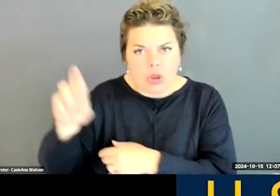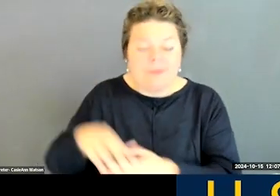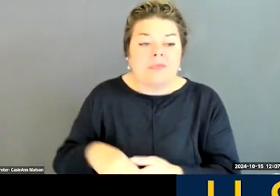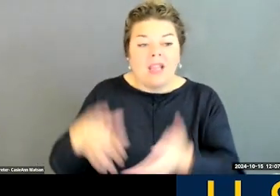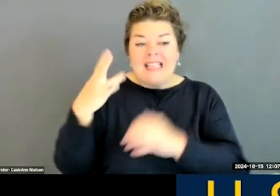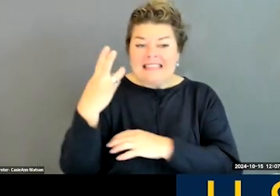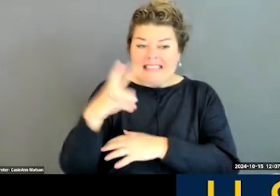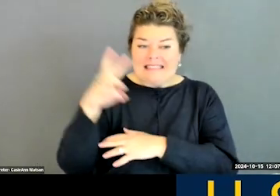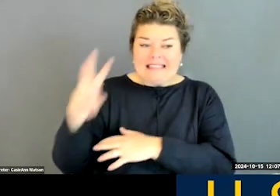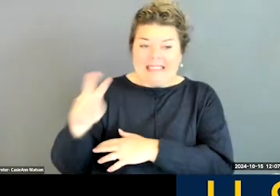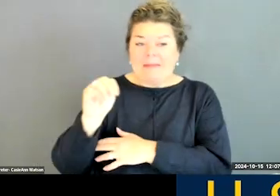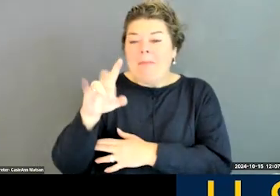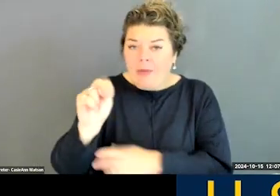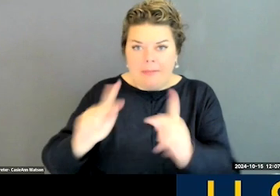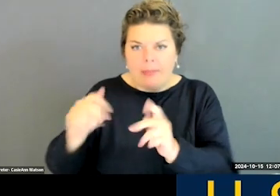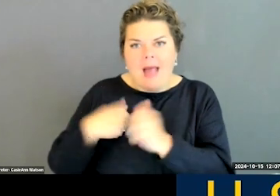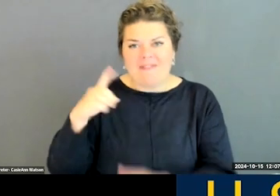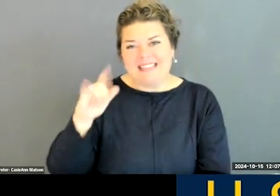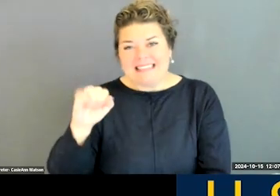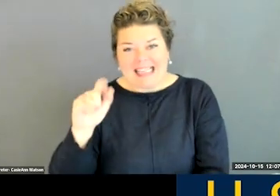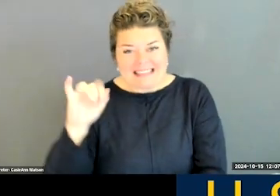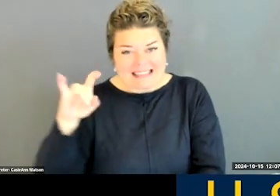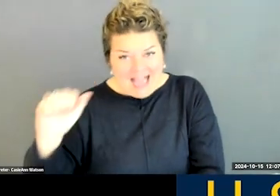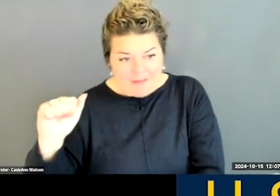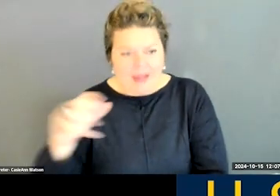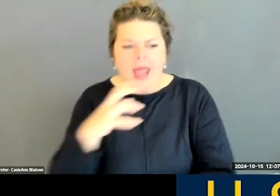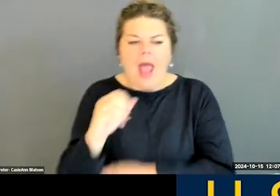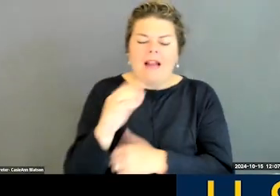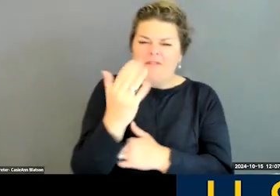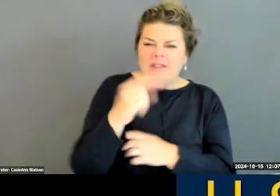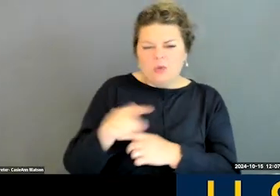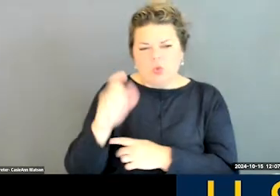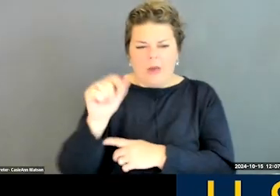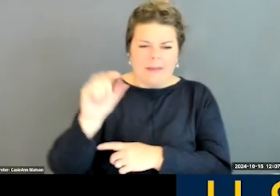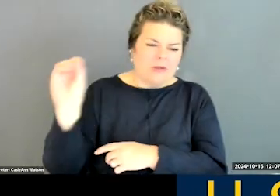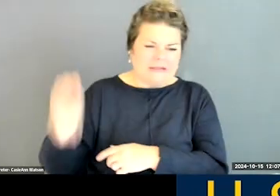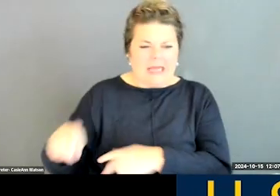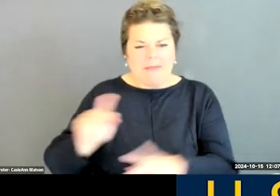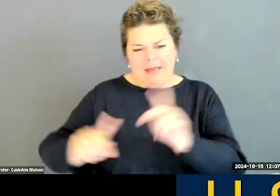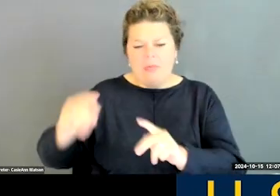and an average of 15 to 20% of people are neurodivergent, which is estimated to be somewhere between 51